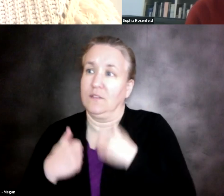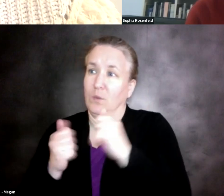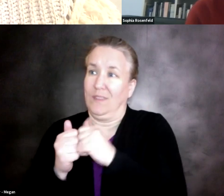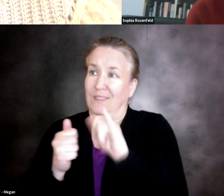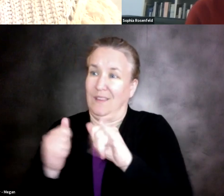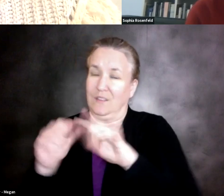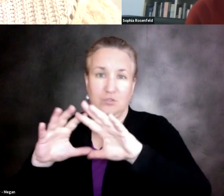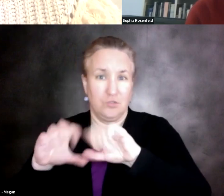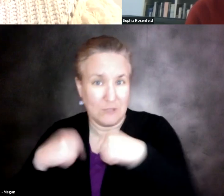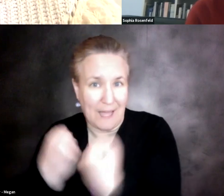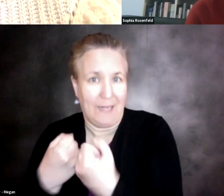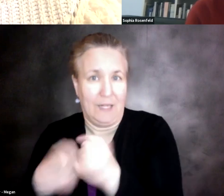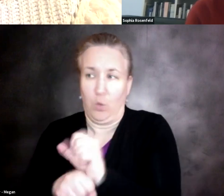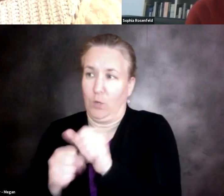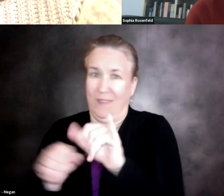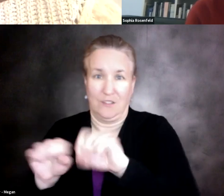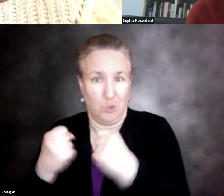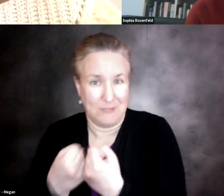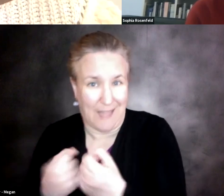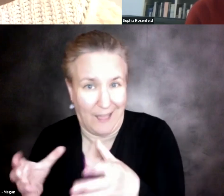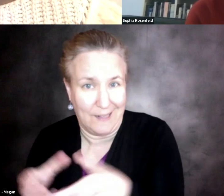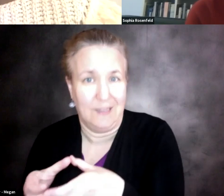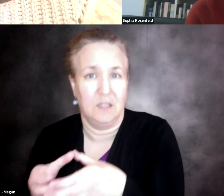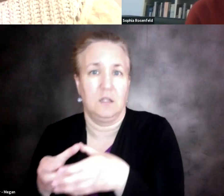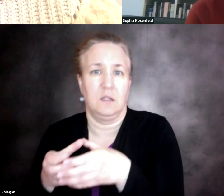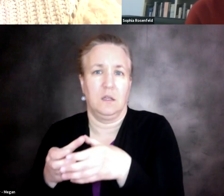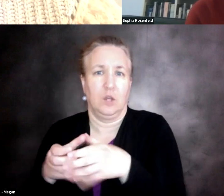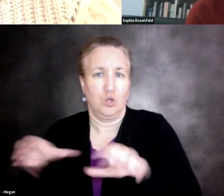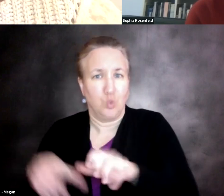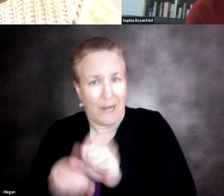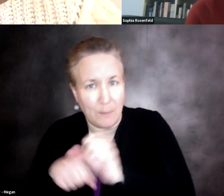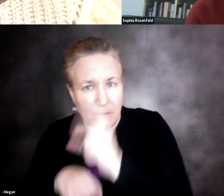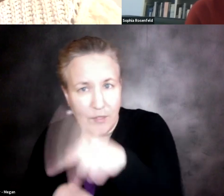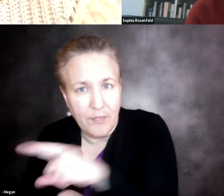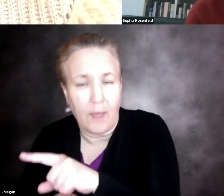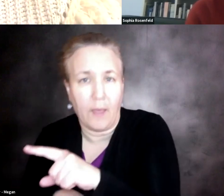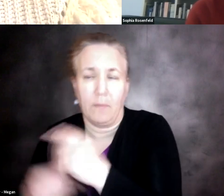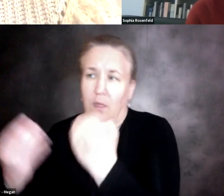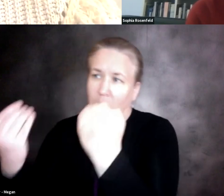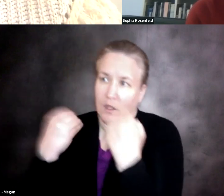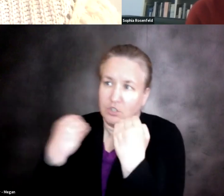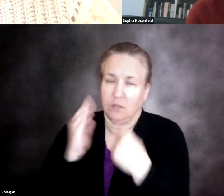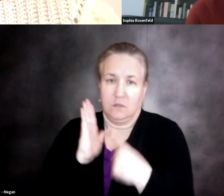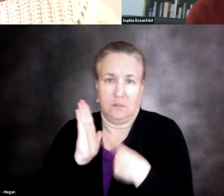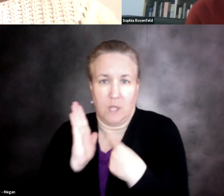working for that society, performing labor for them, being educated by them sometimes.